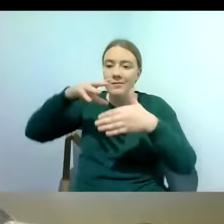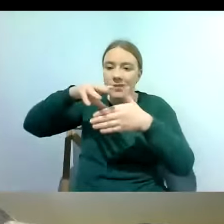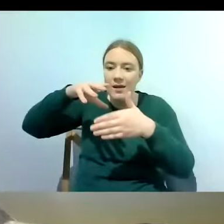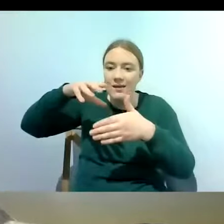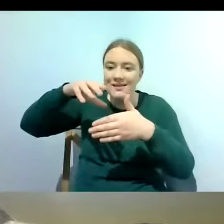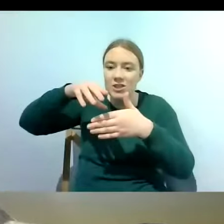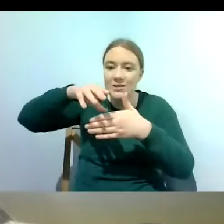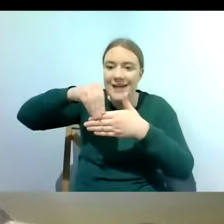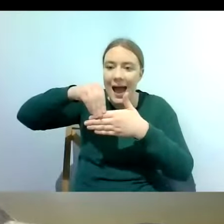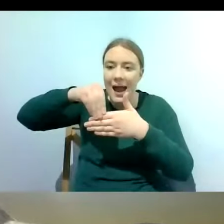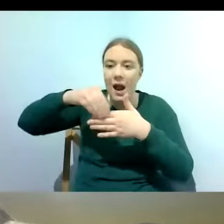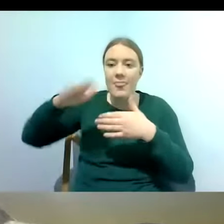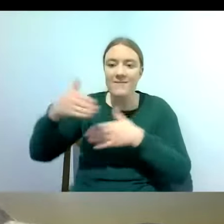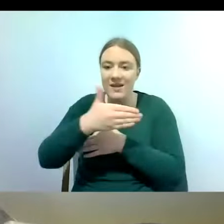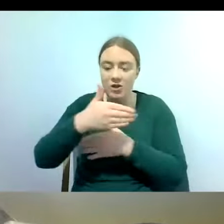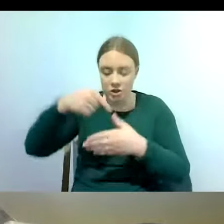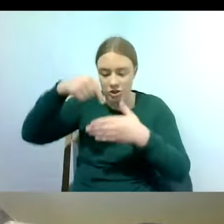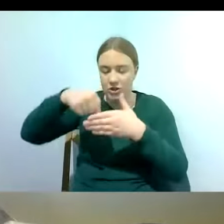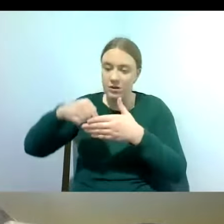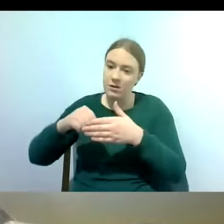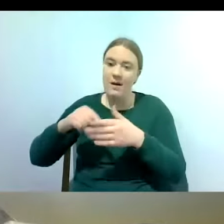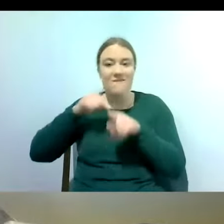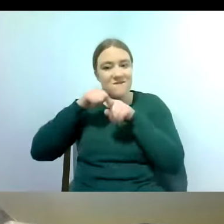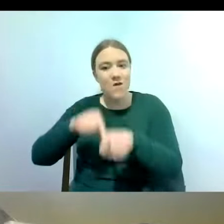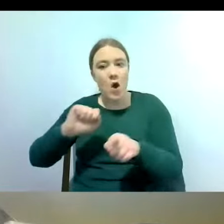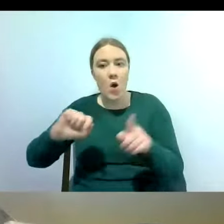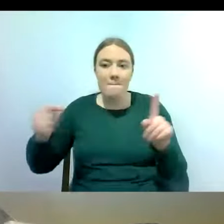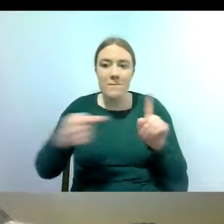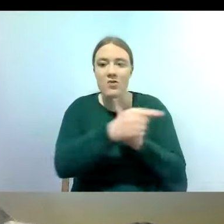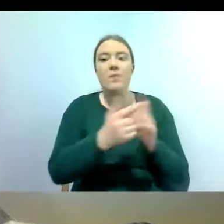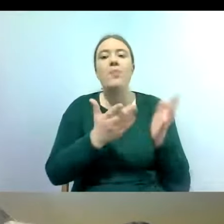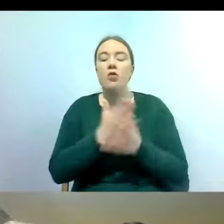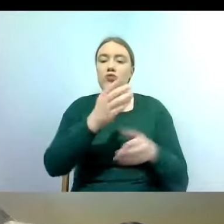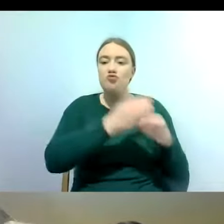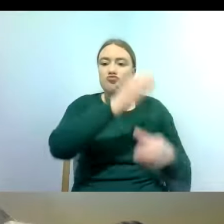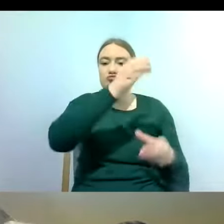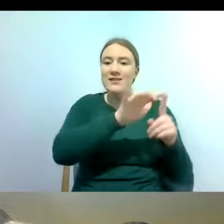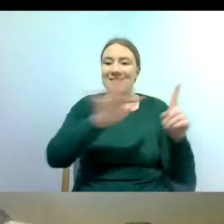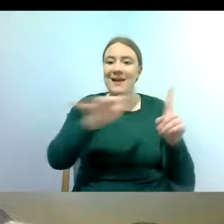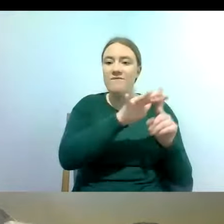fish and and tracking their movements using an array of receivers which we have deployed all